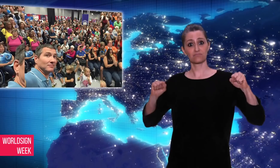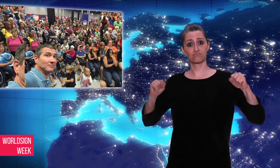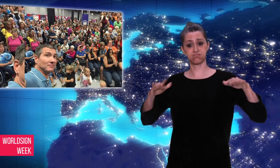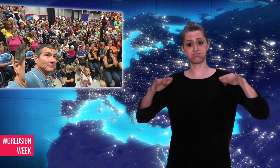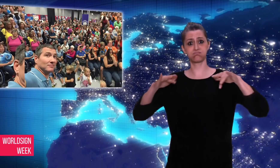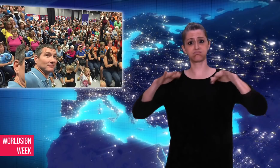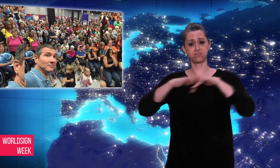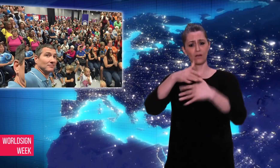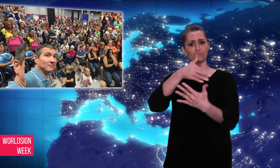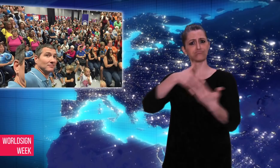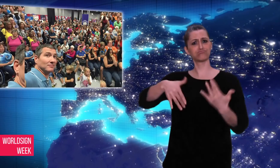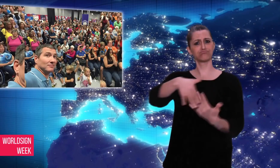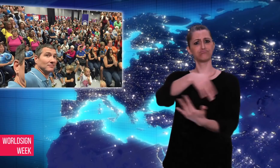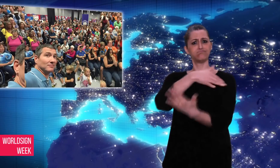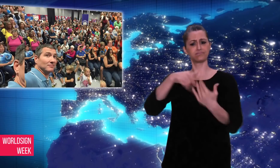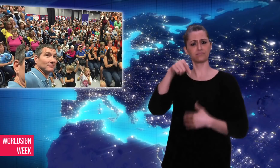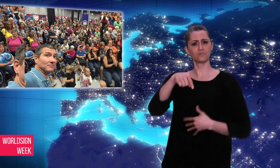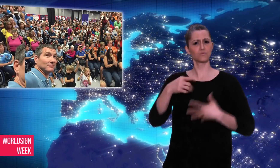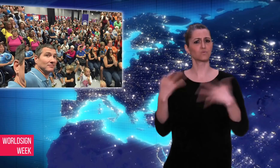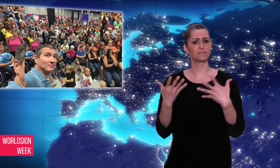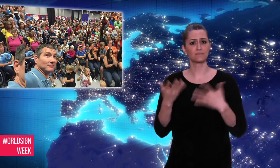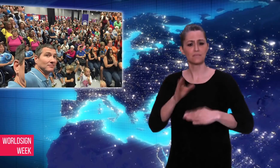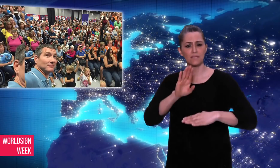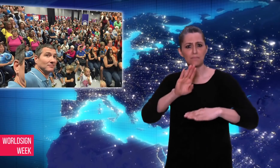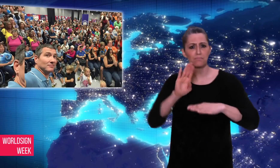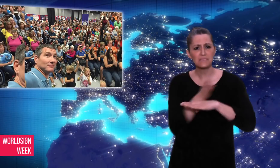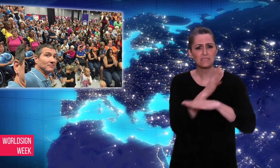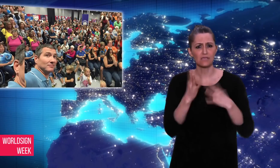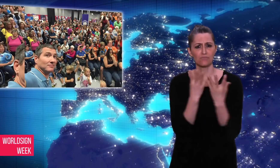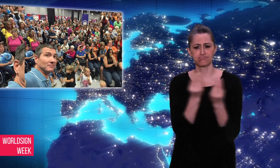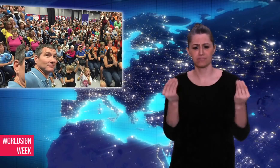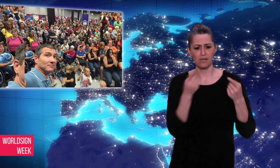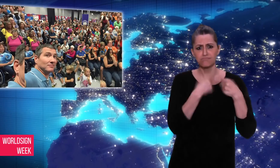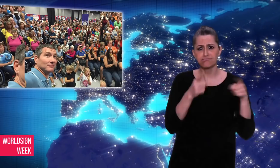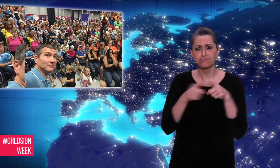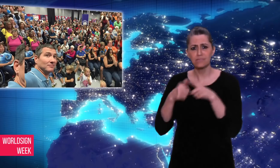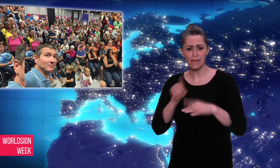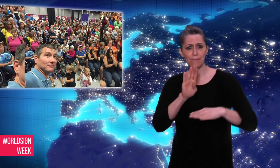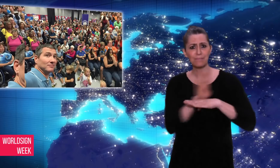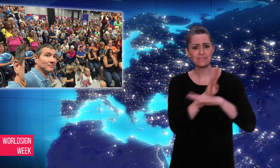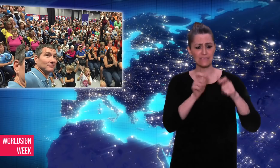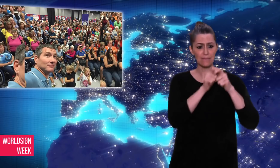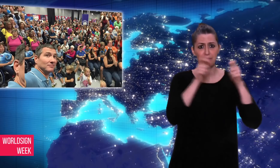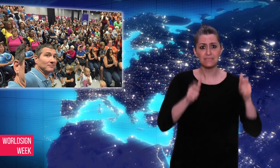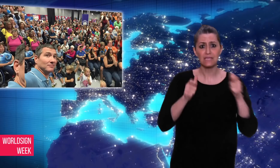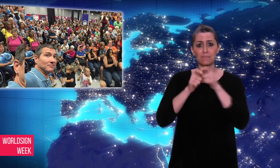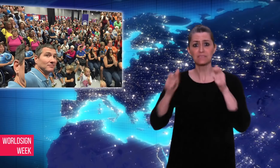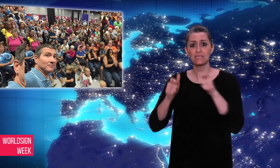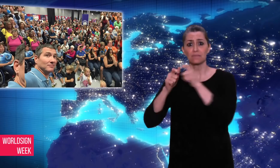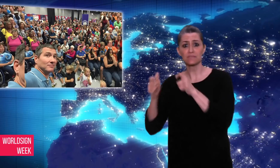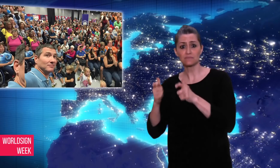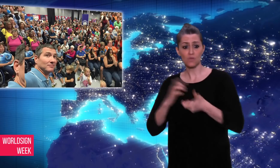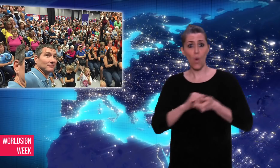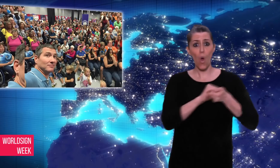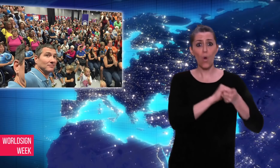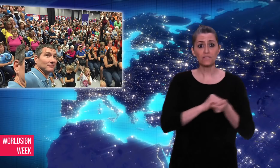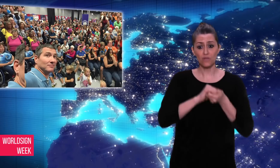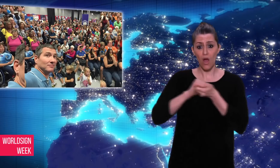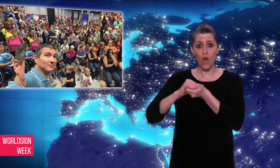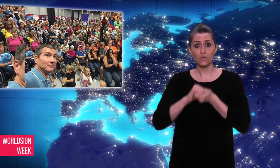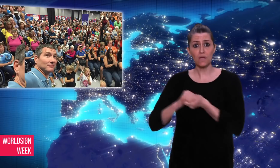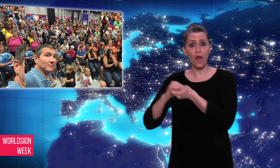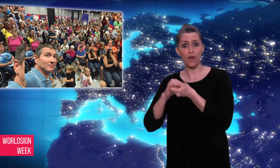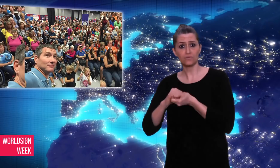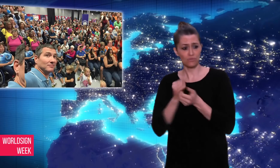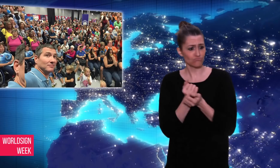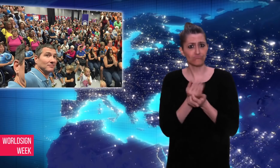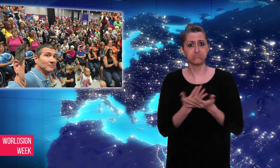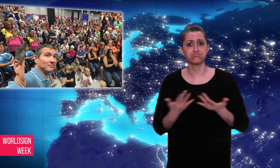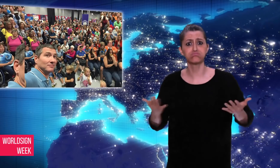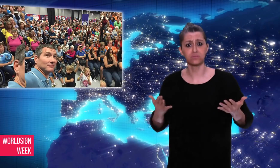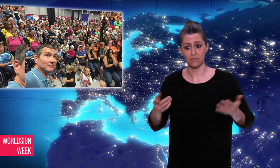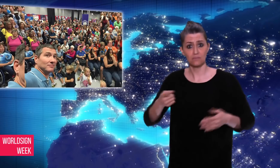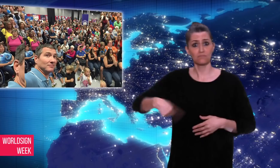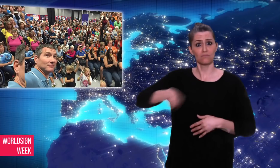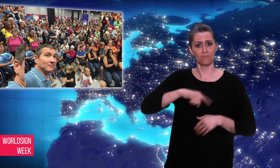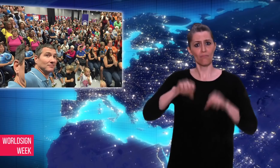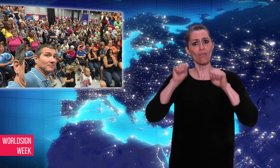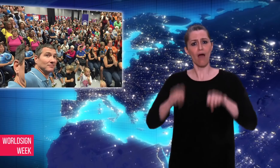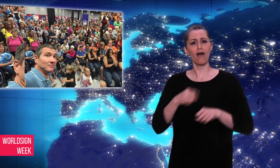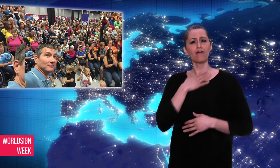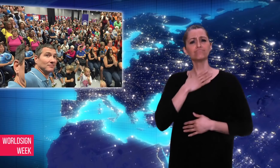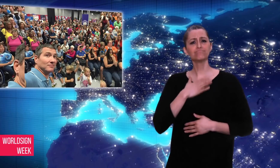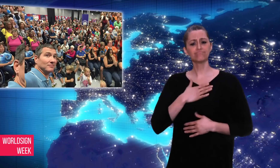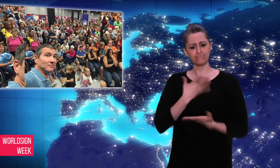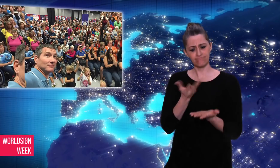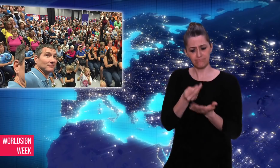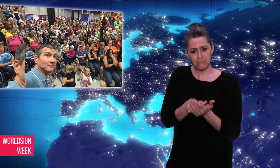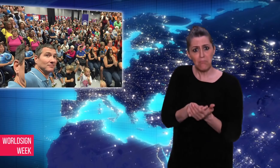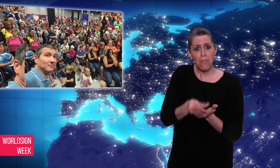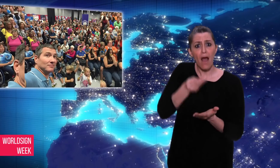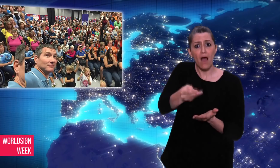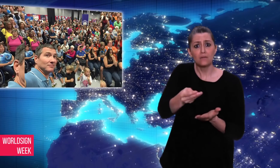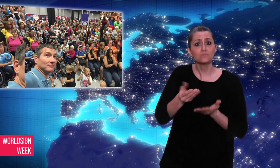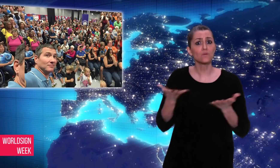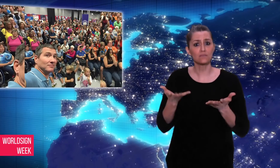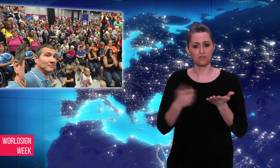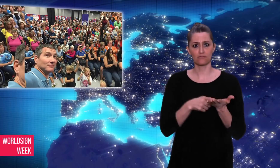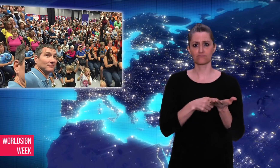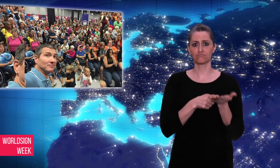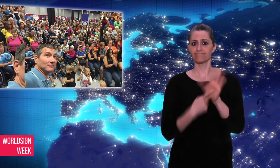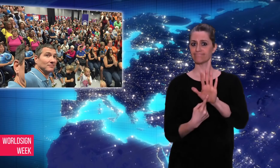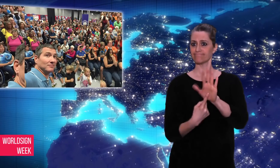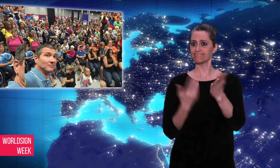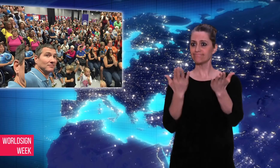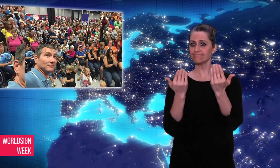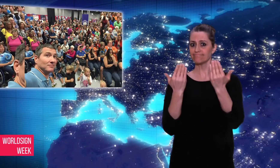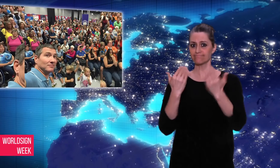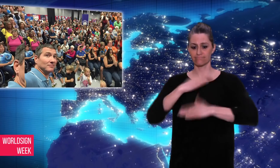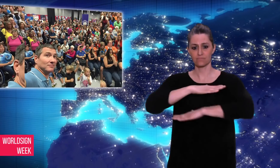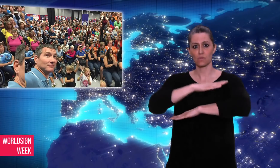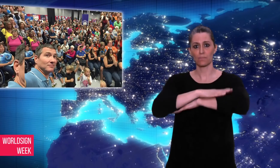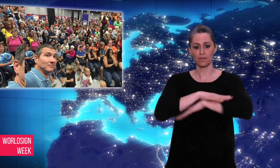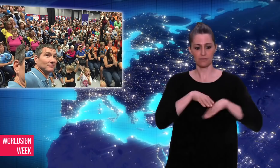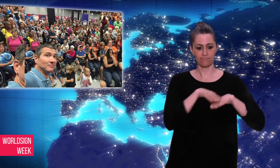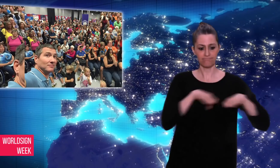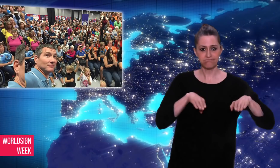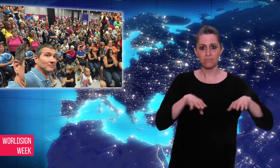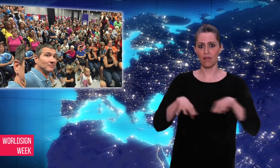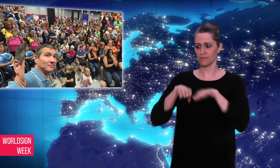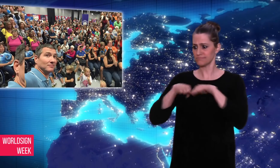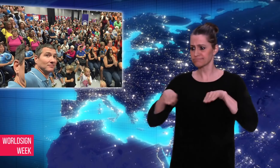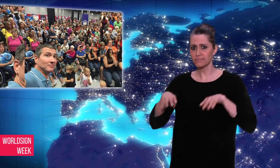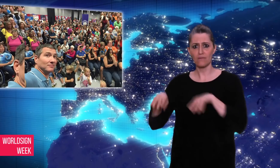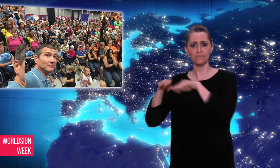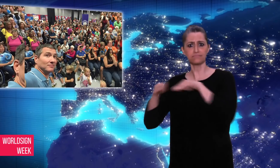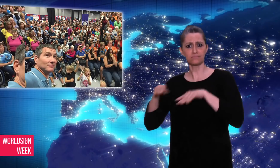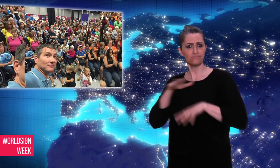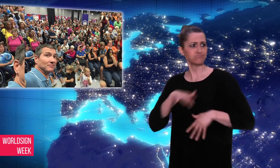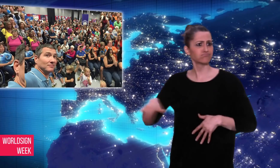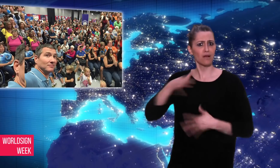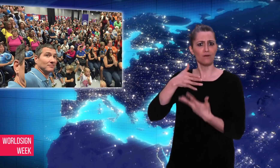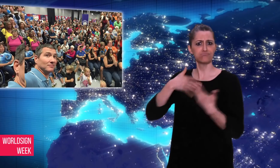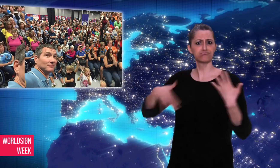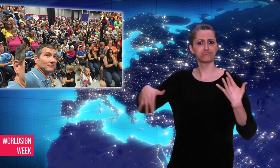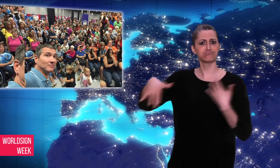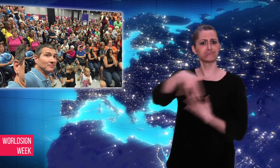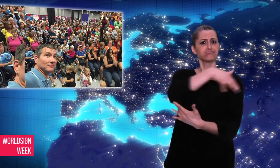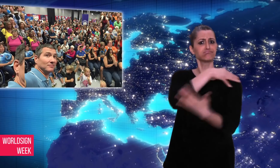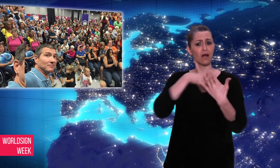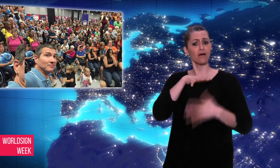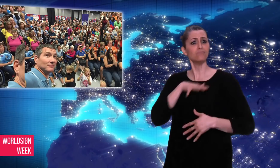Businesses and organizations could purchase exhibit booth space